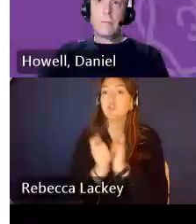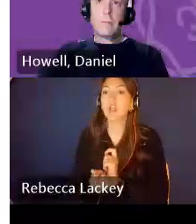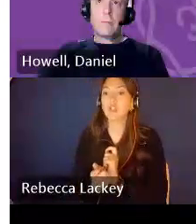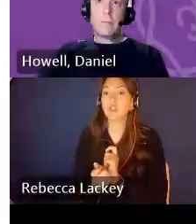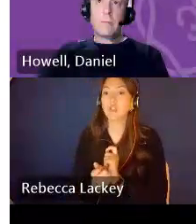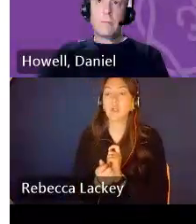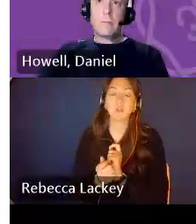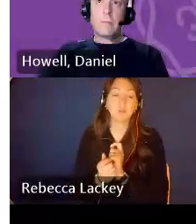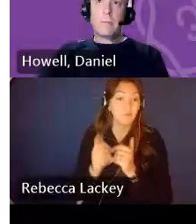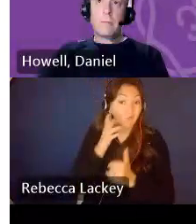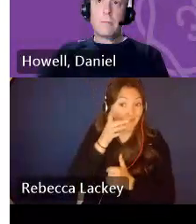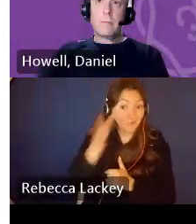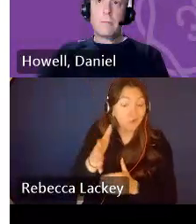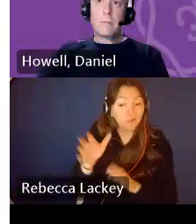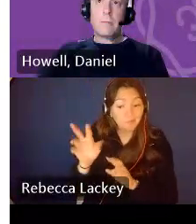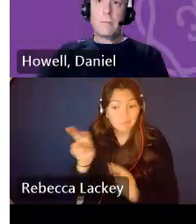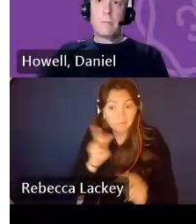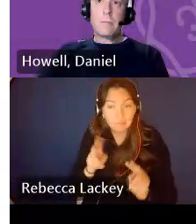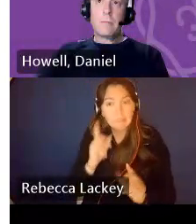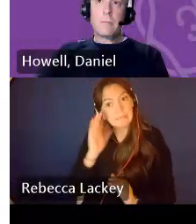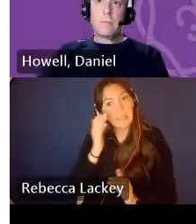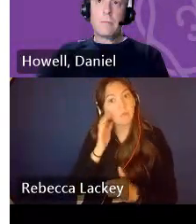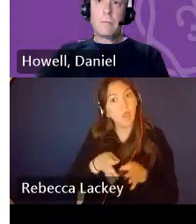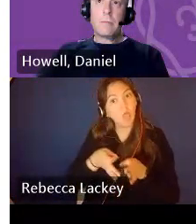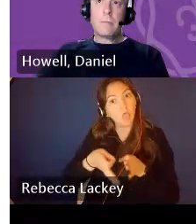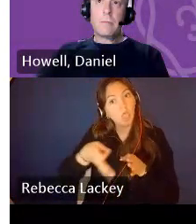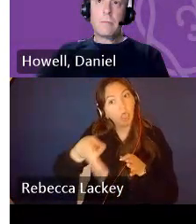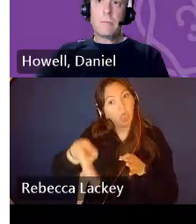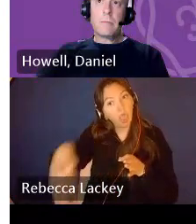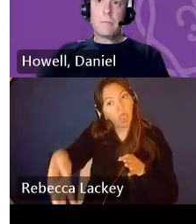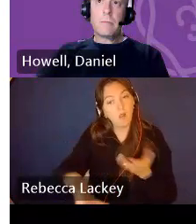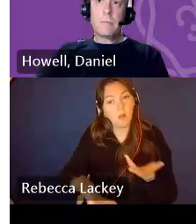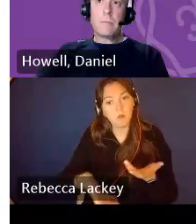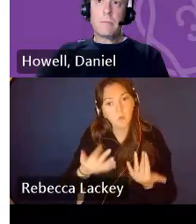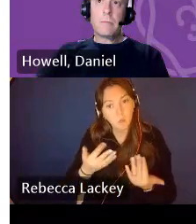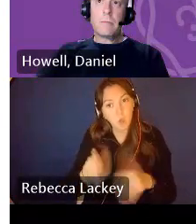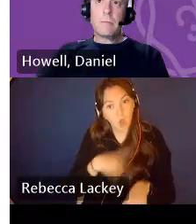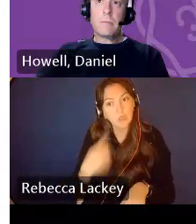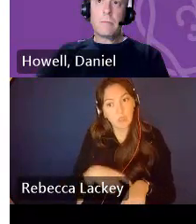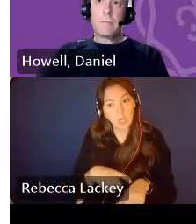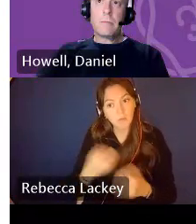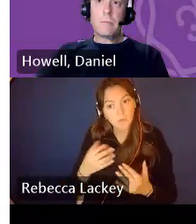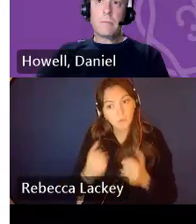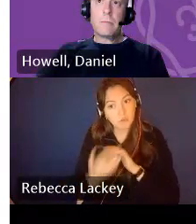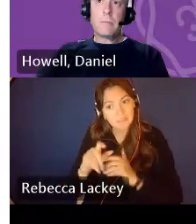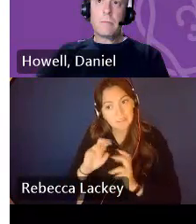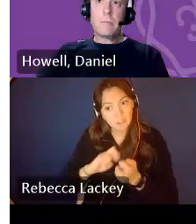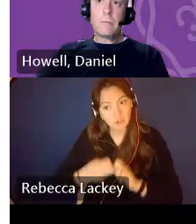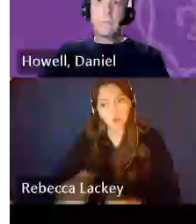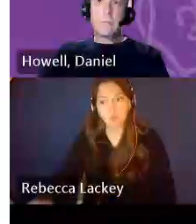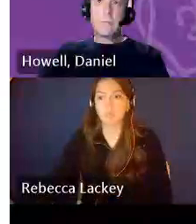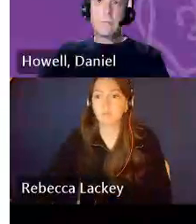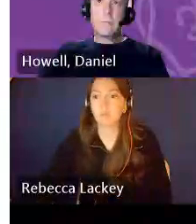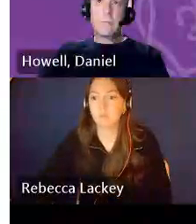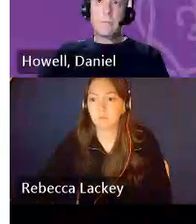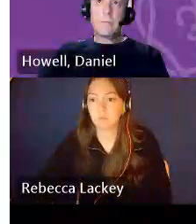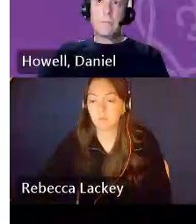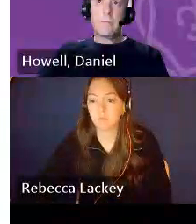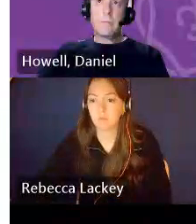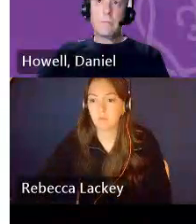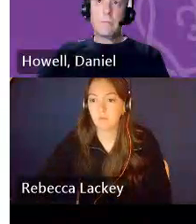in the future because it seems like you waited too long to address this issue.